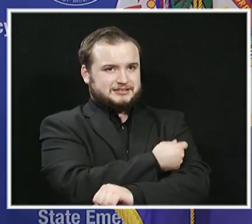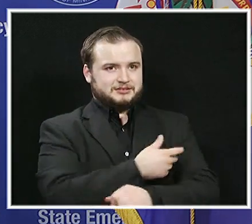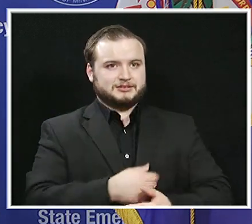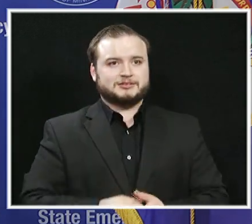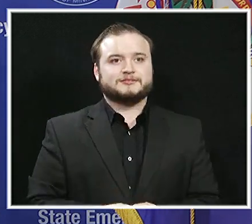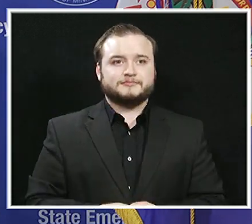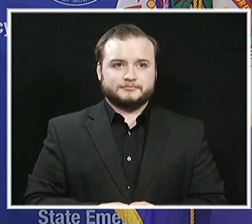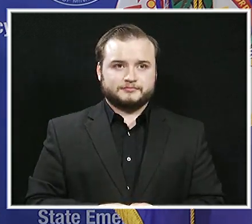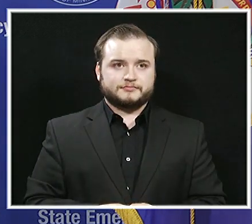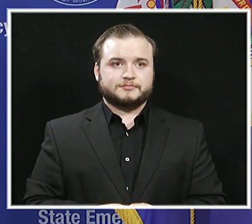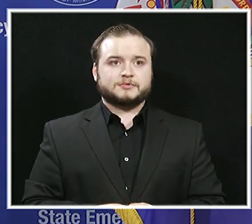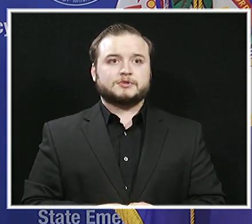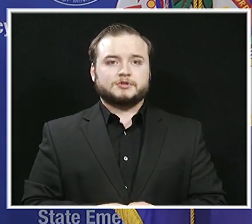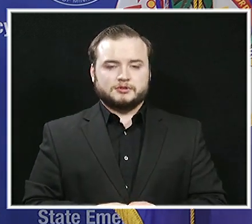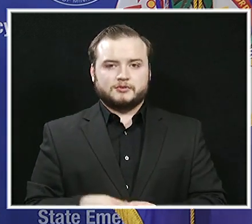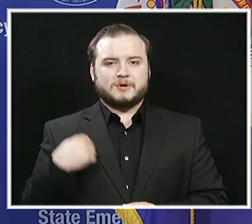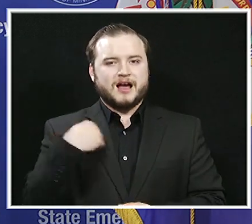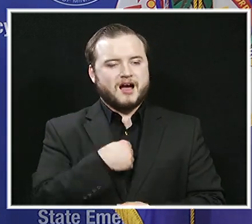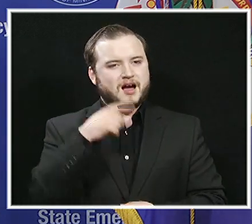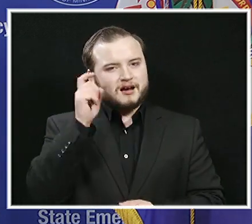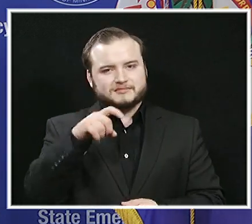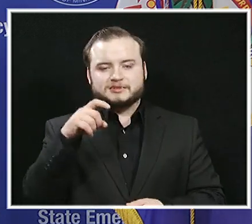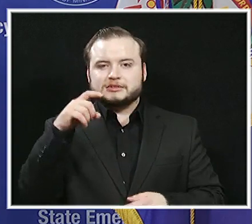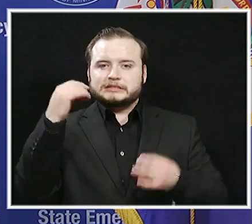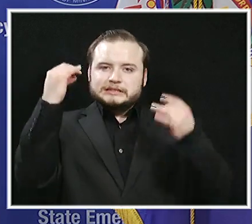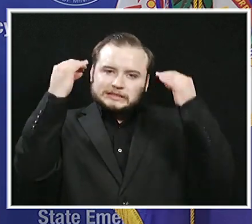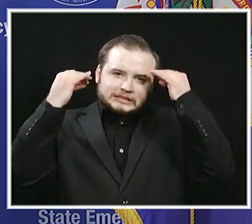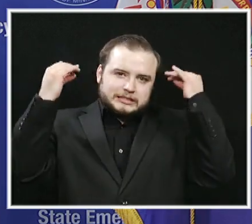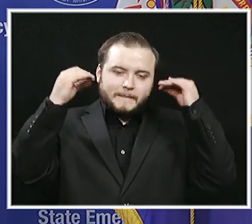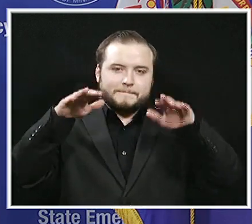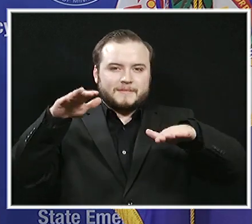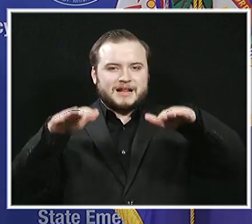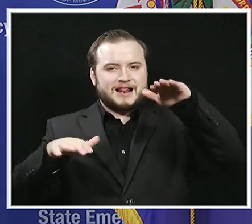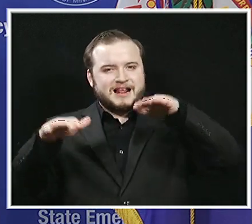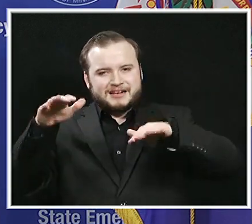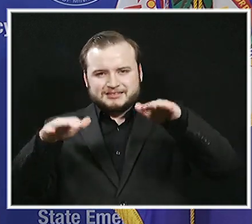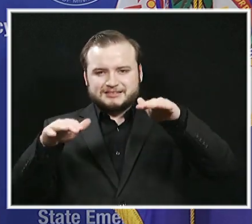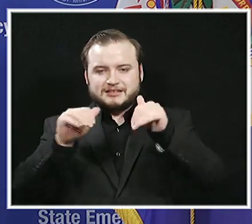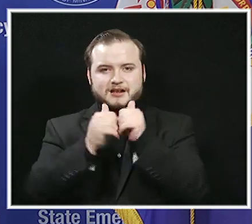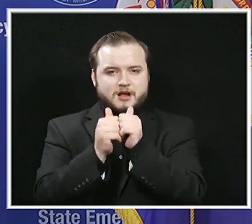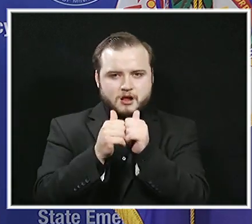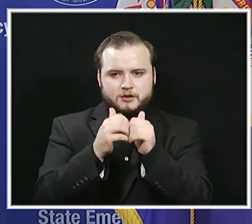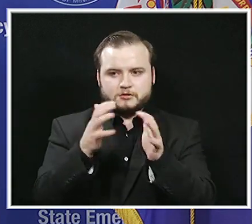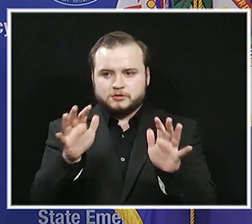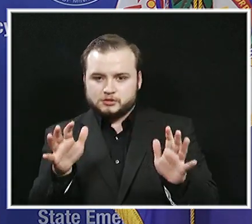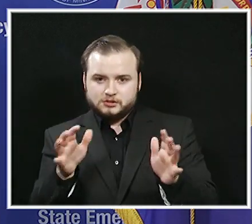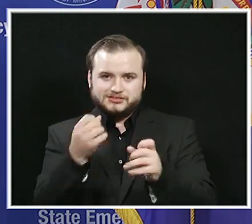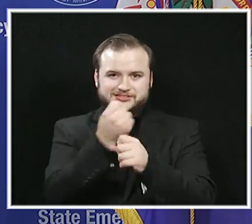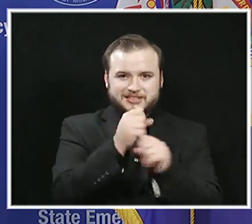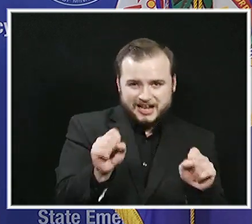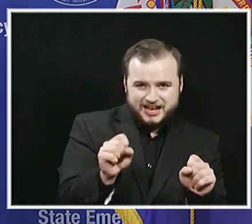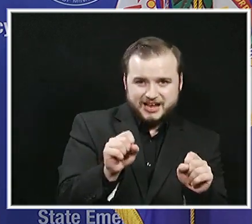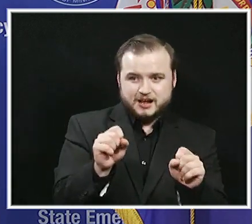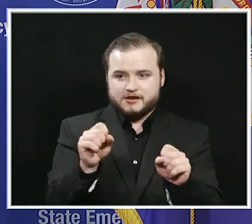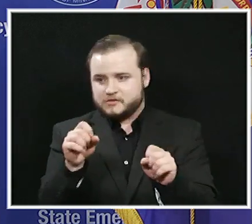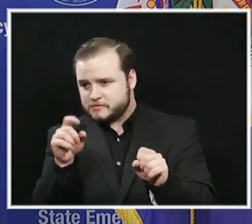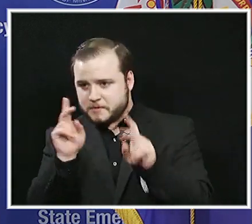therapeutics, but he was very clear at the time that is not possible nor sustainable and you will make it worse if you do that. So you need to strike a balance